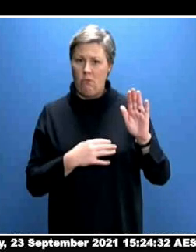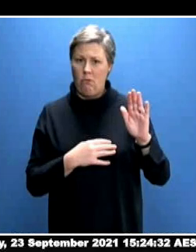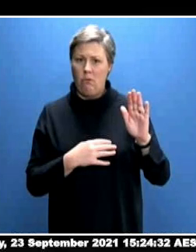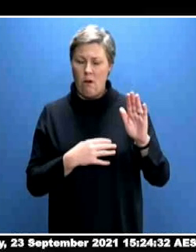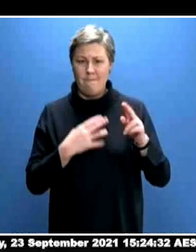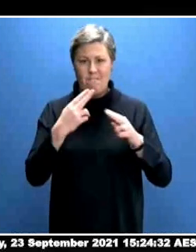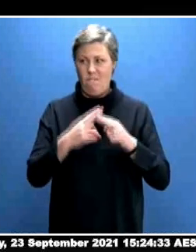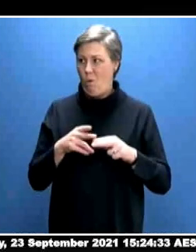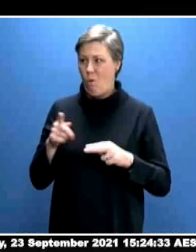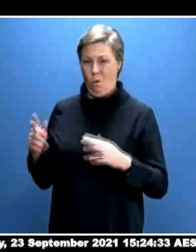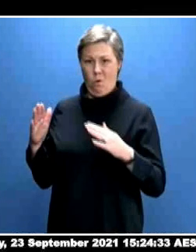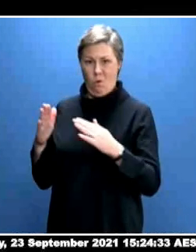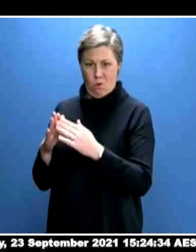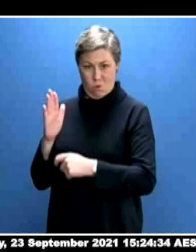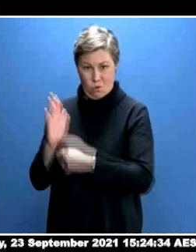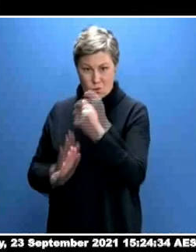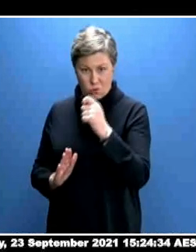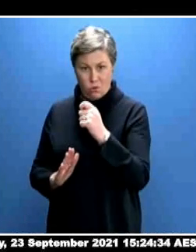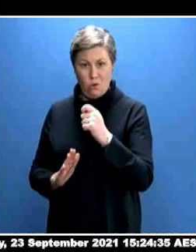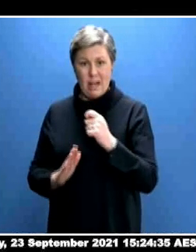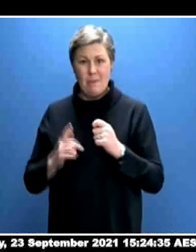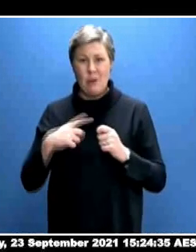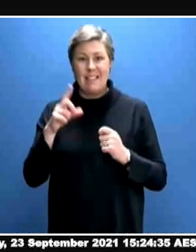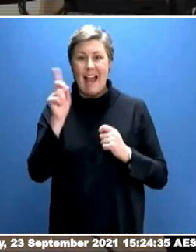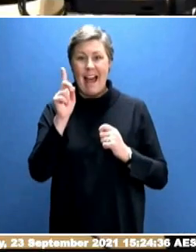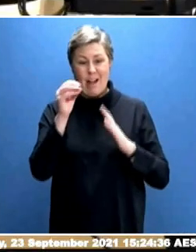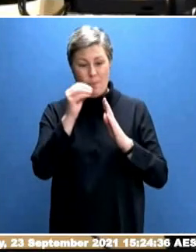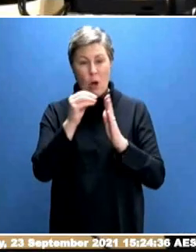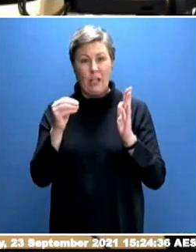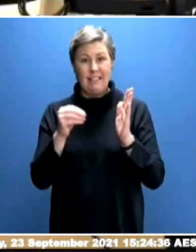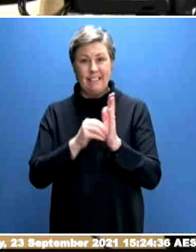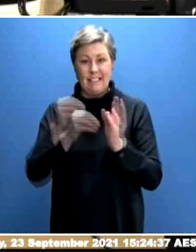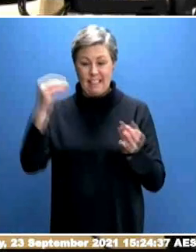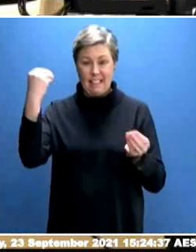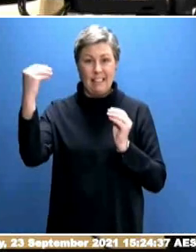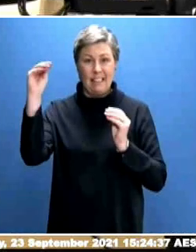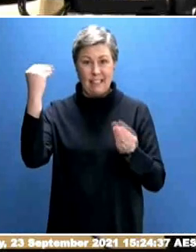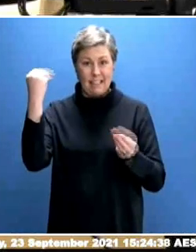be and at the moment with the policy materials that we have and the matters